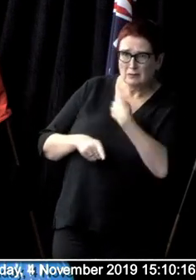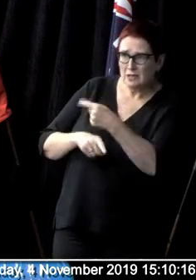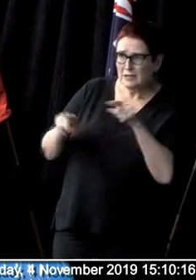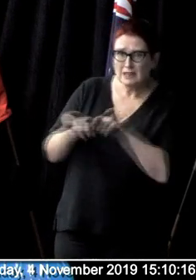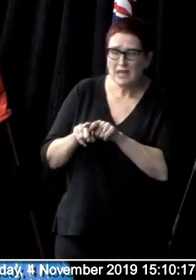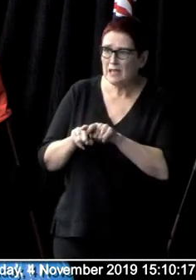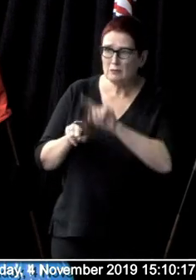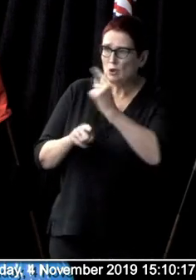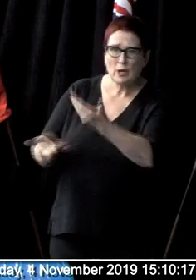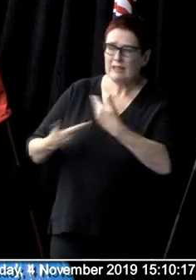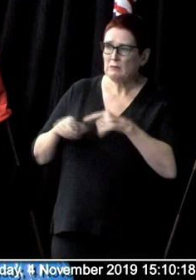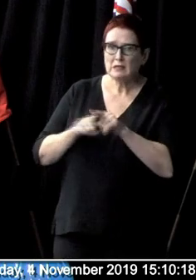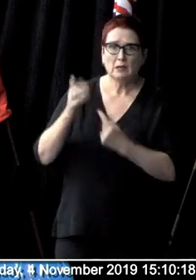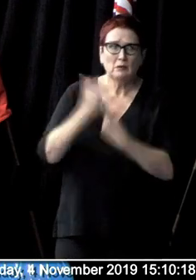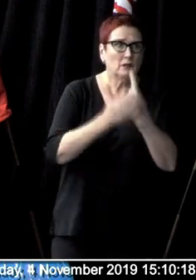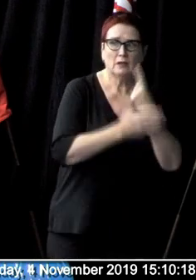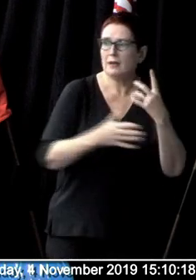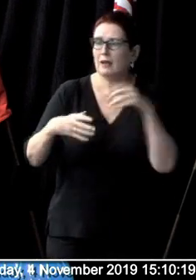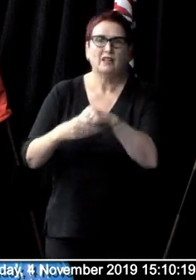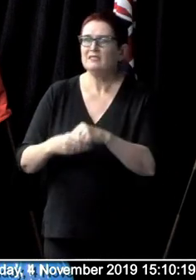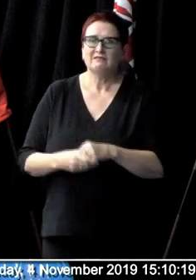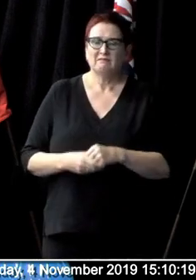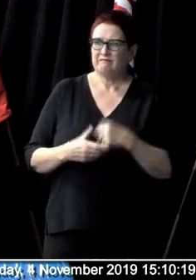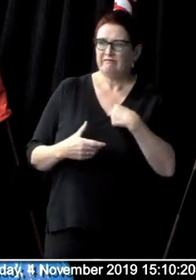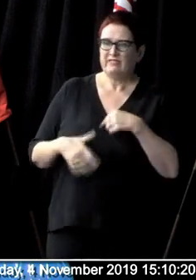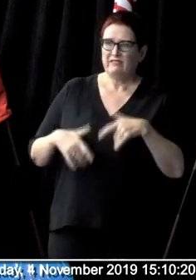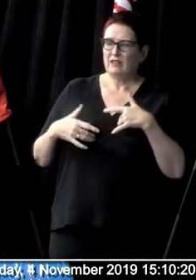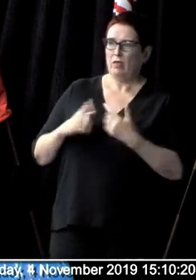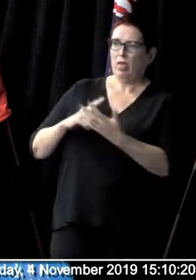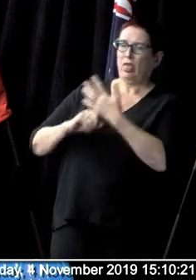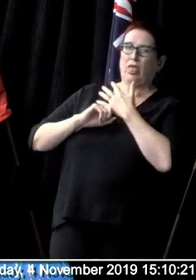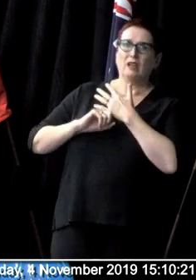is what we hear all the time. Thank you.